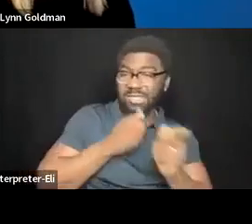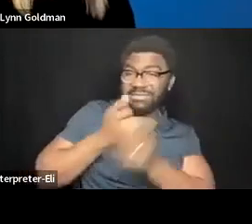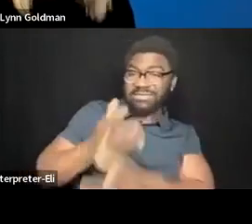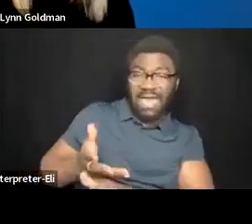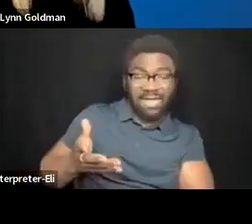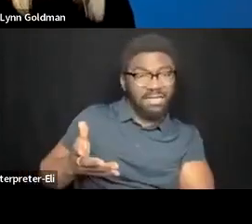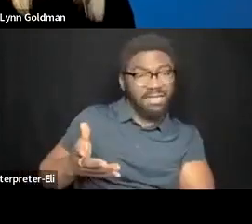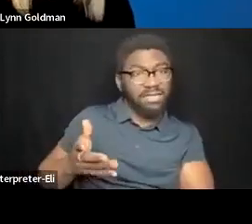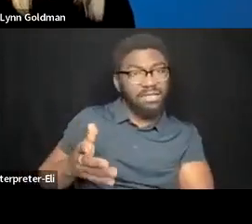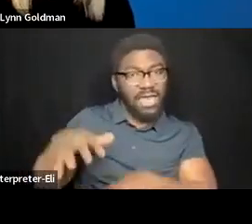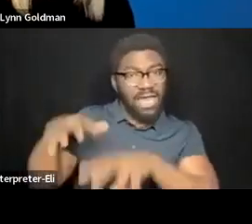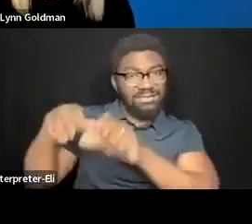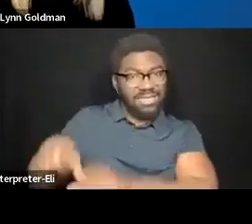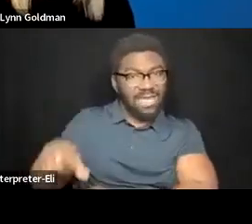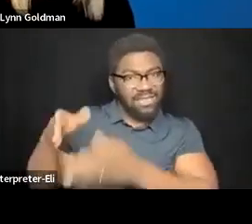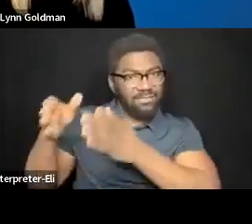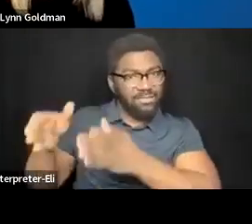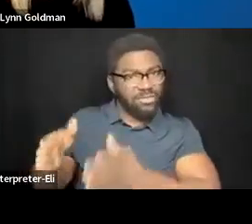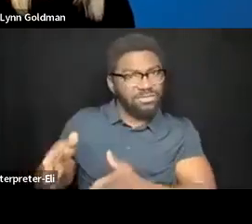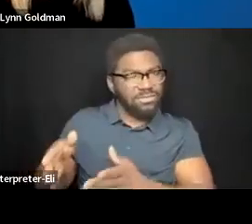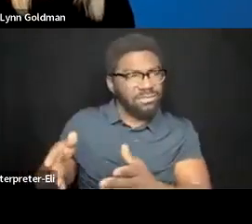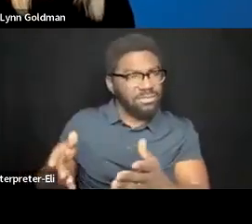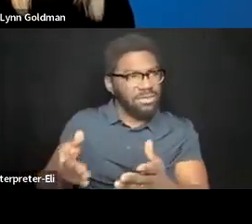that will have on lab performance?